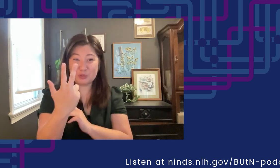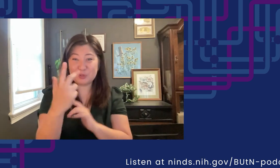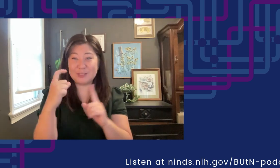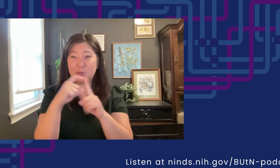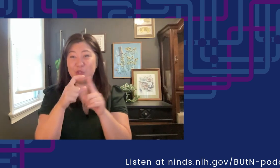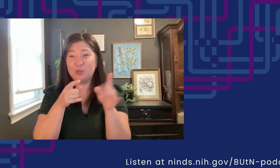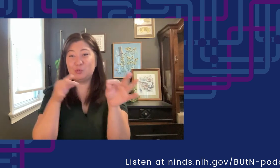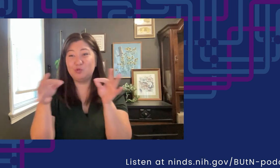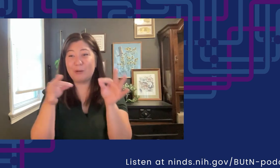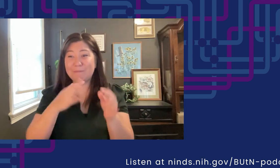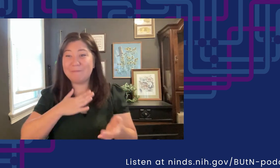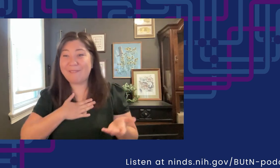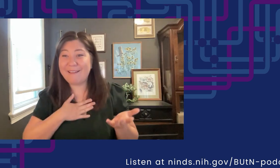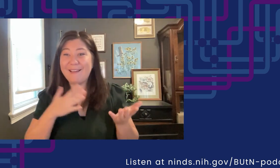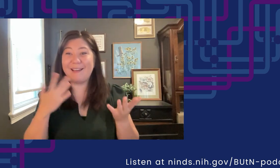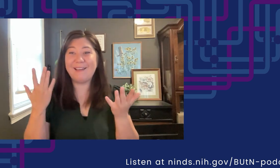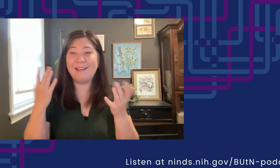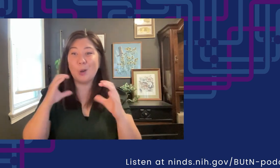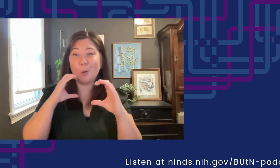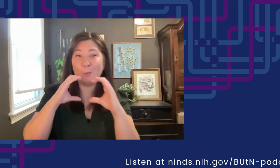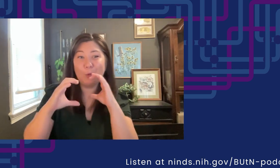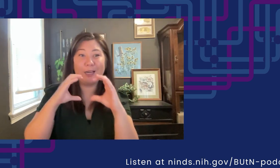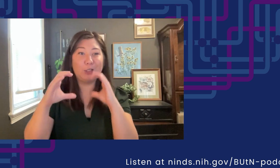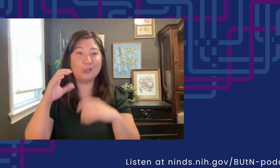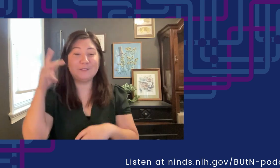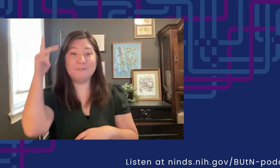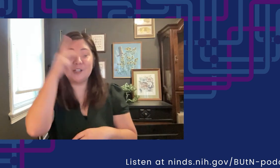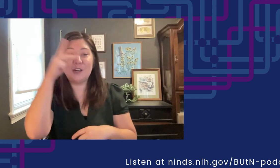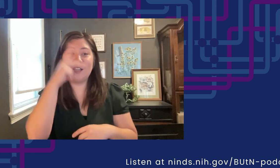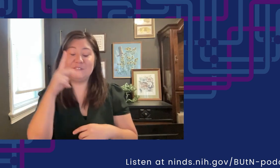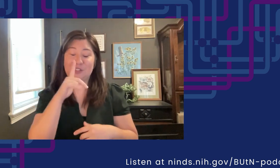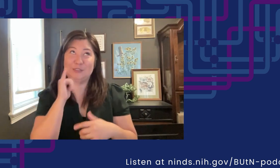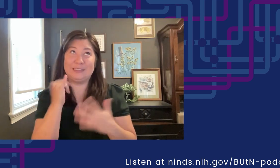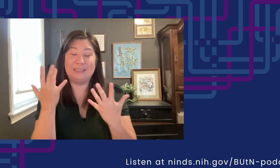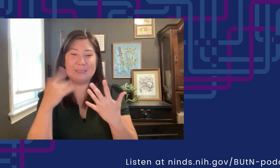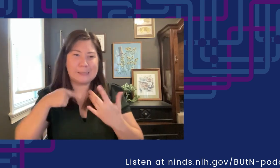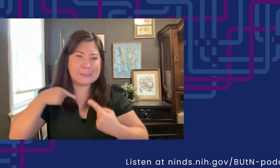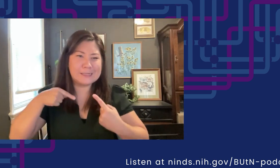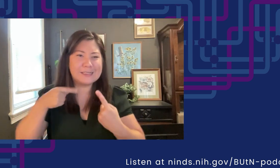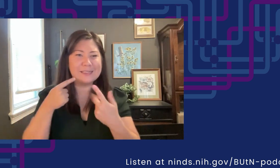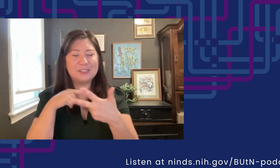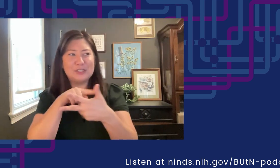[Sigh] If I had to pick three words to describe my communication philosophy,